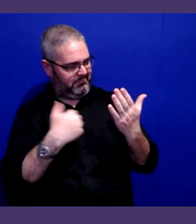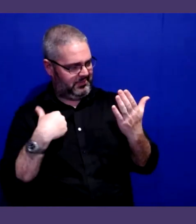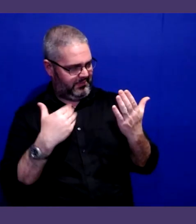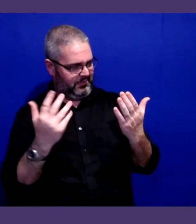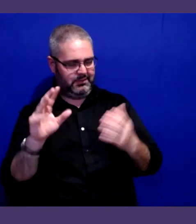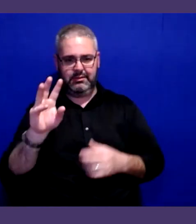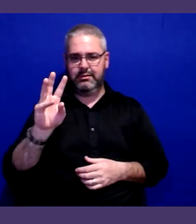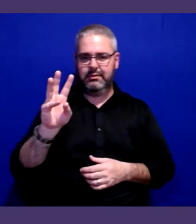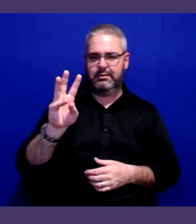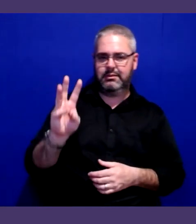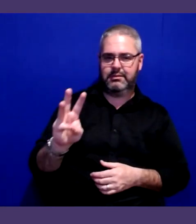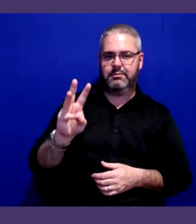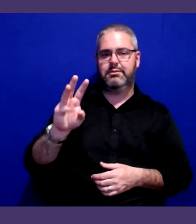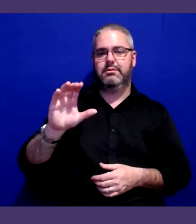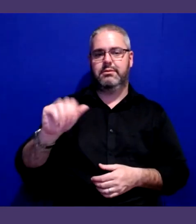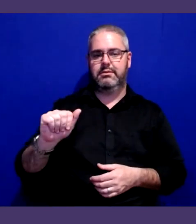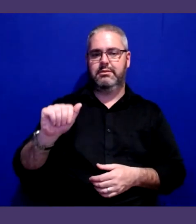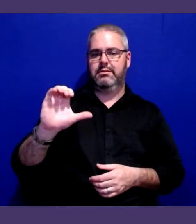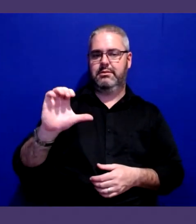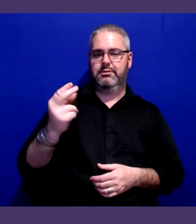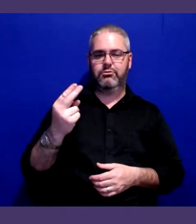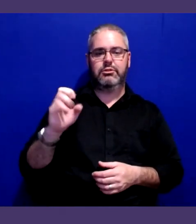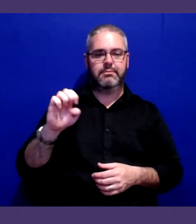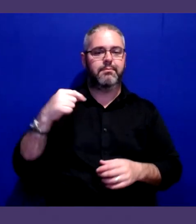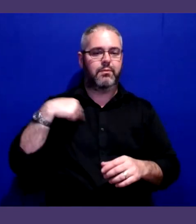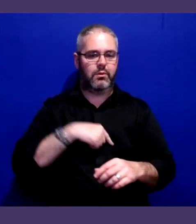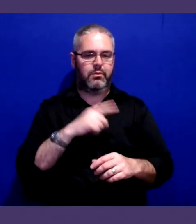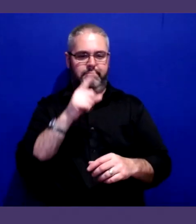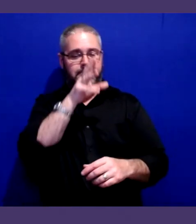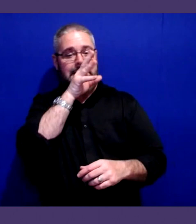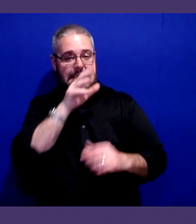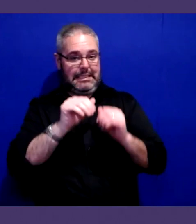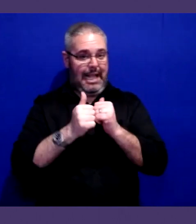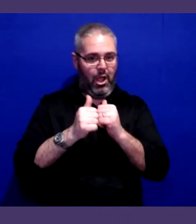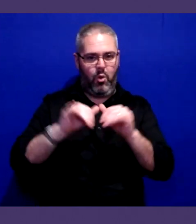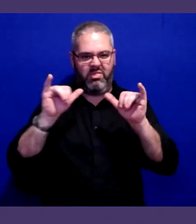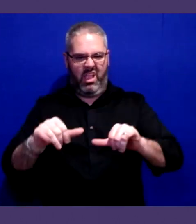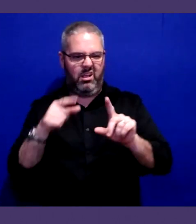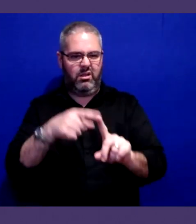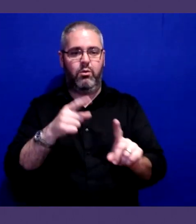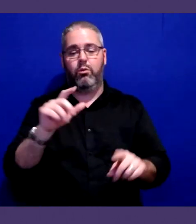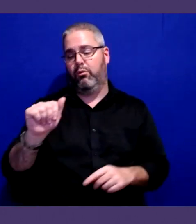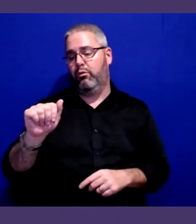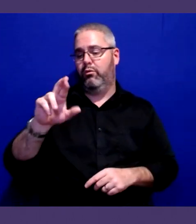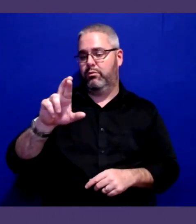which I pronounce WCAG, or also ARIA, A-R-I-A, which is